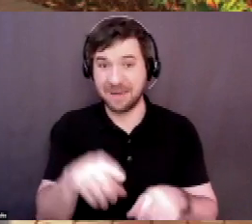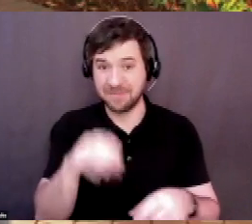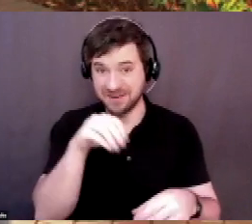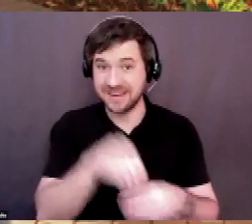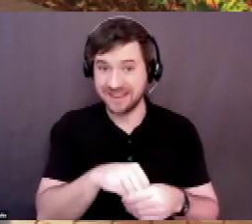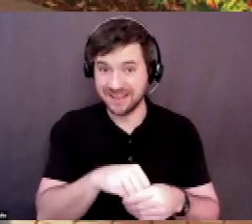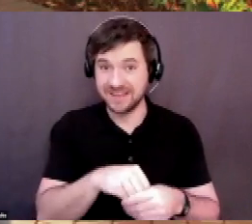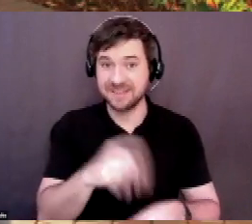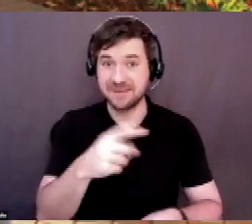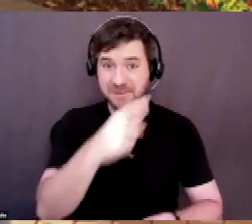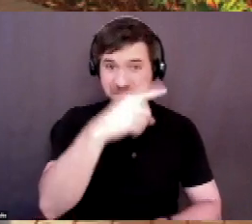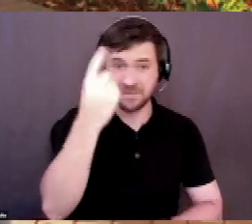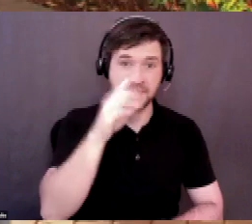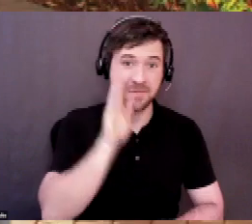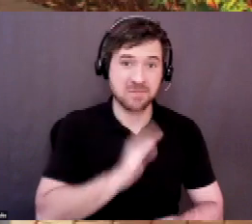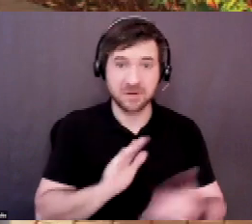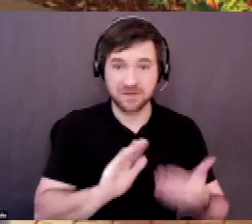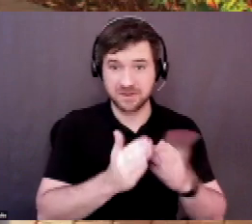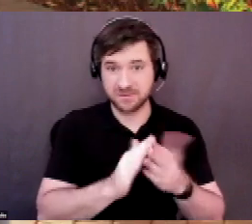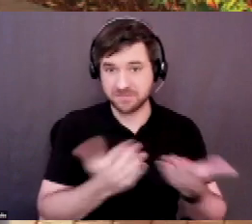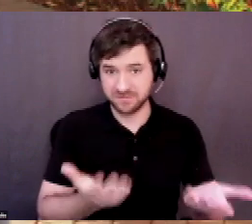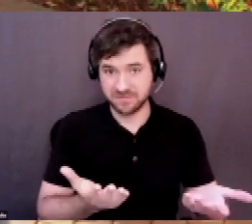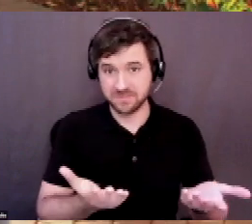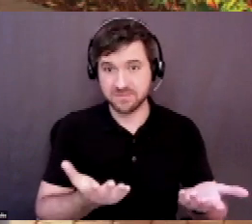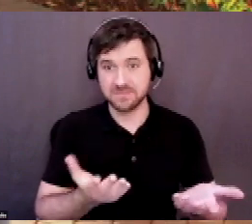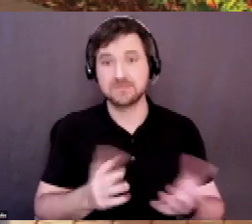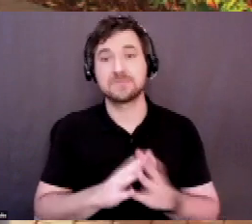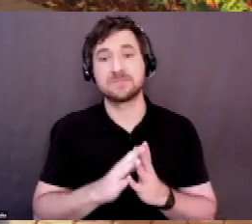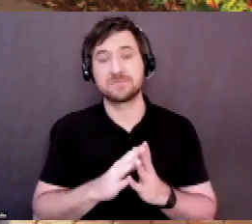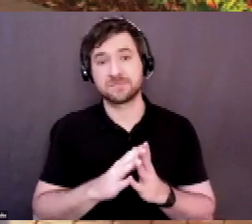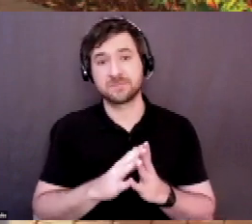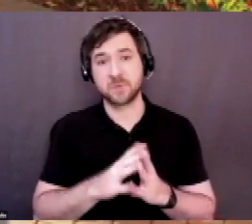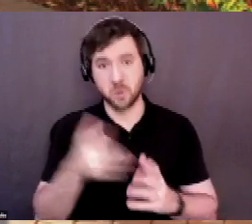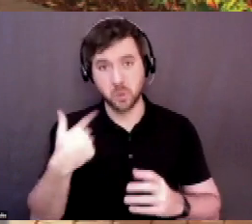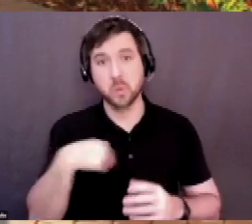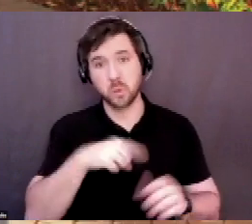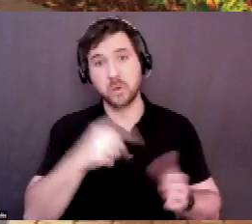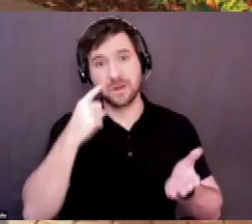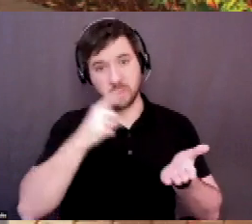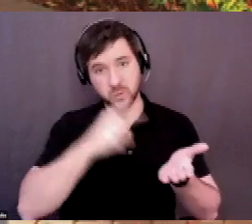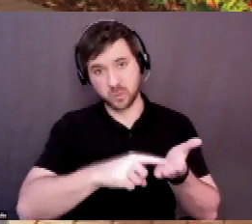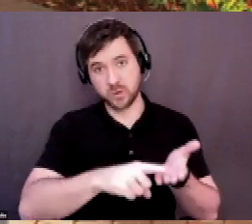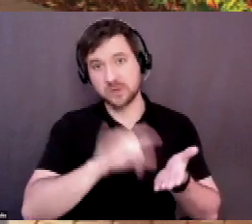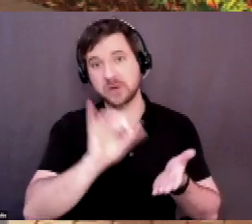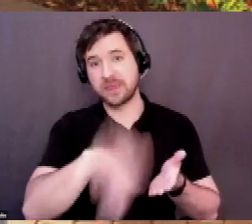We are specifically looking at this. To that end, I have